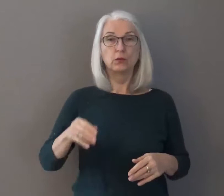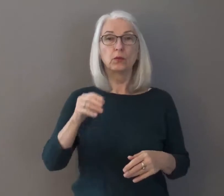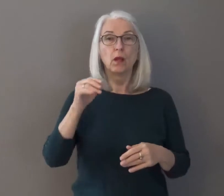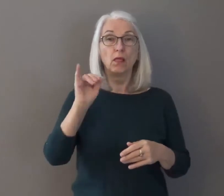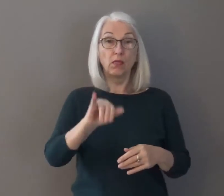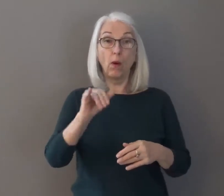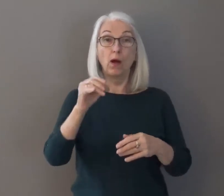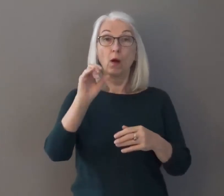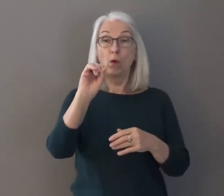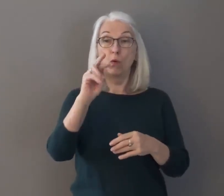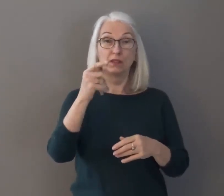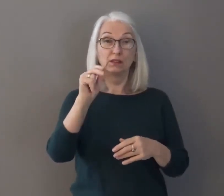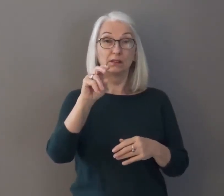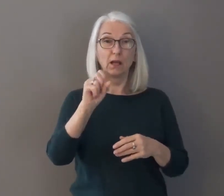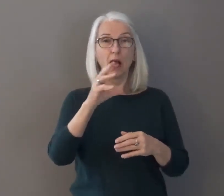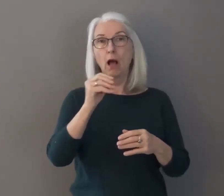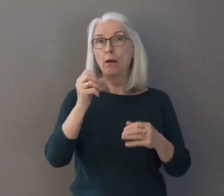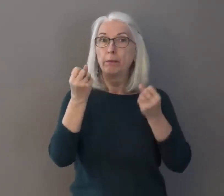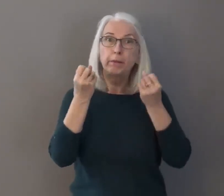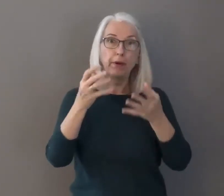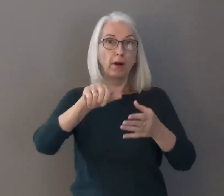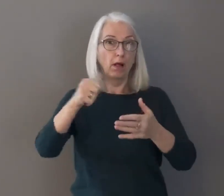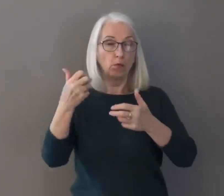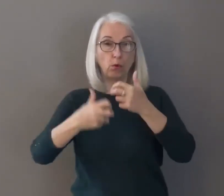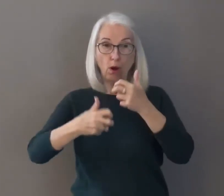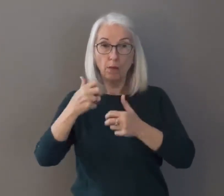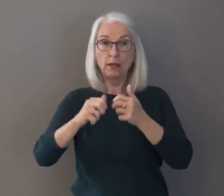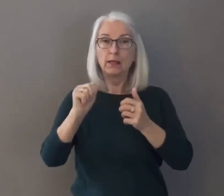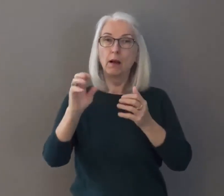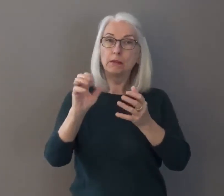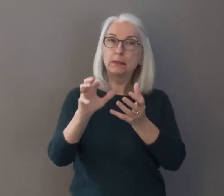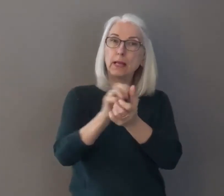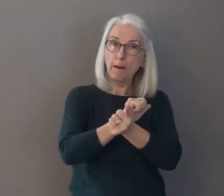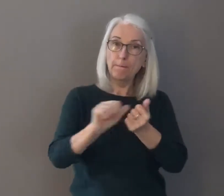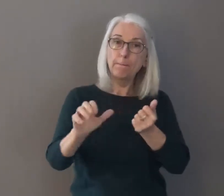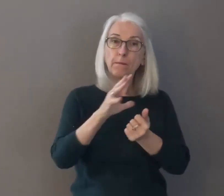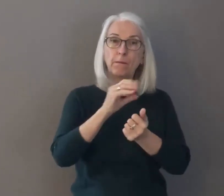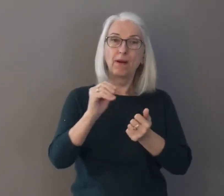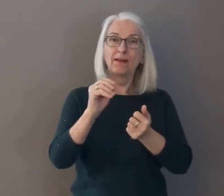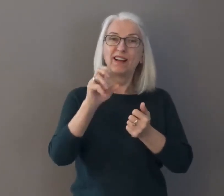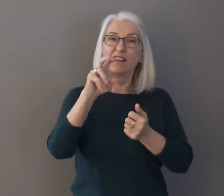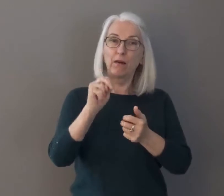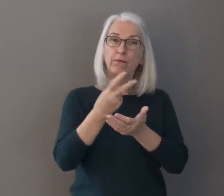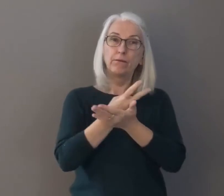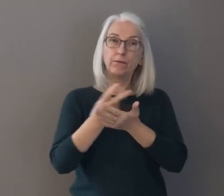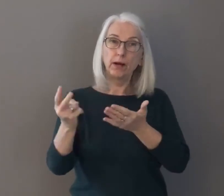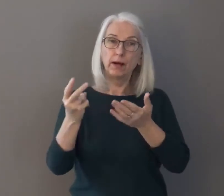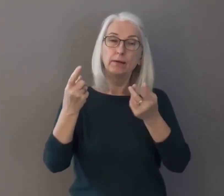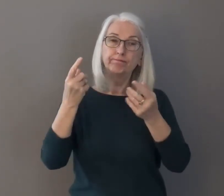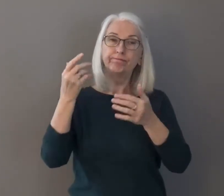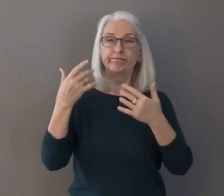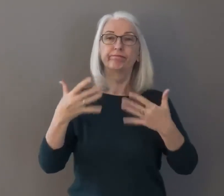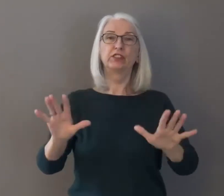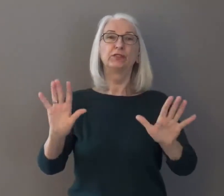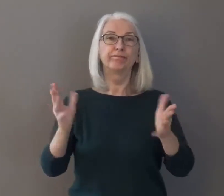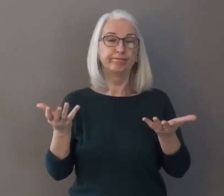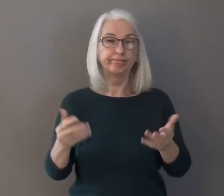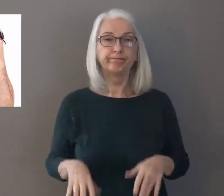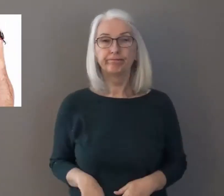Those organs and many other problems can be damaged or even fail completely.